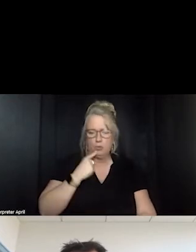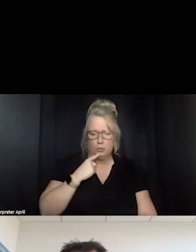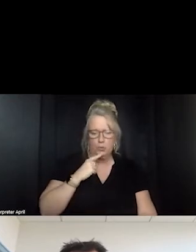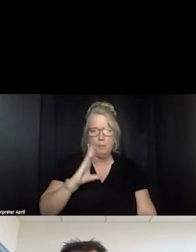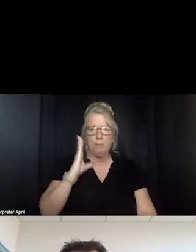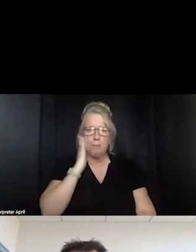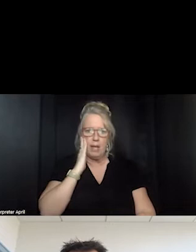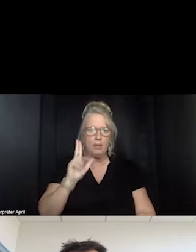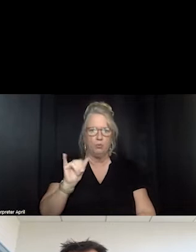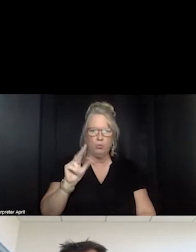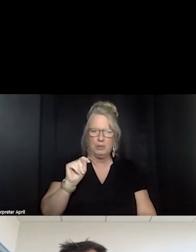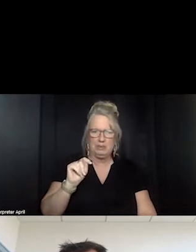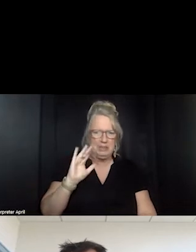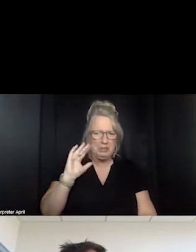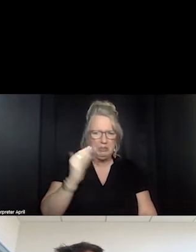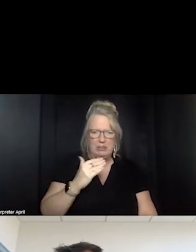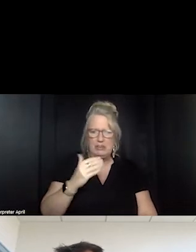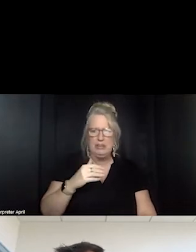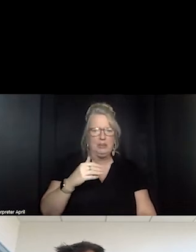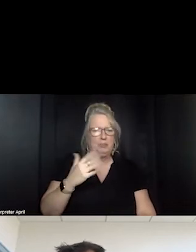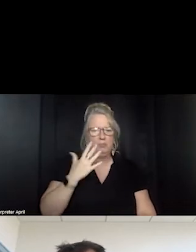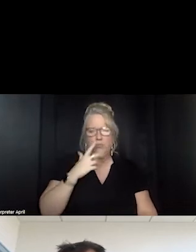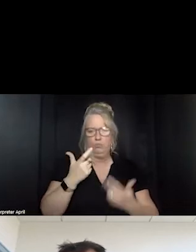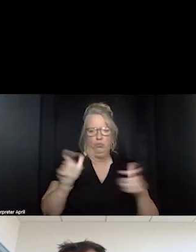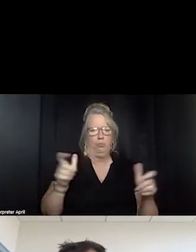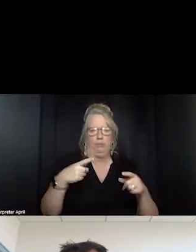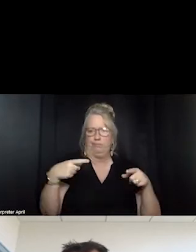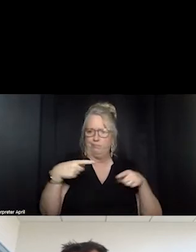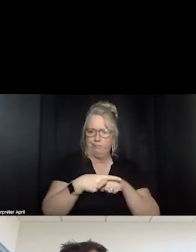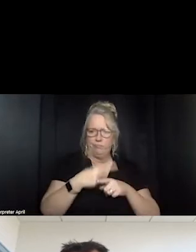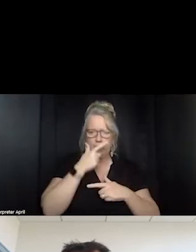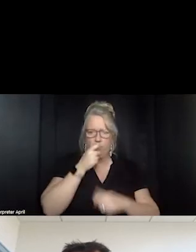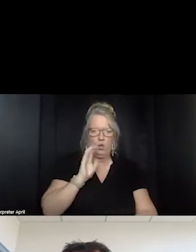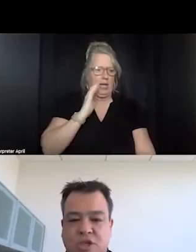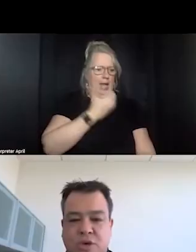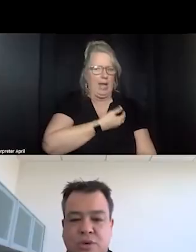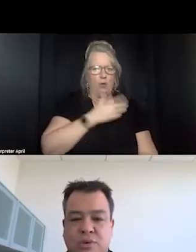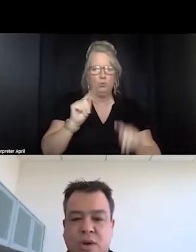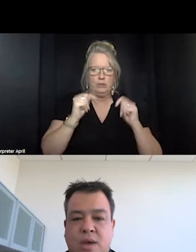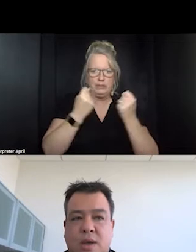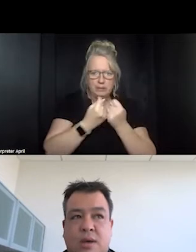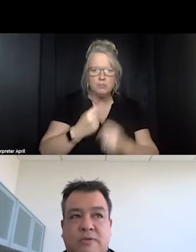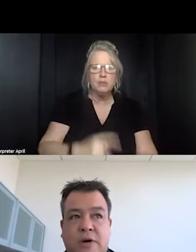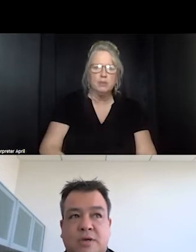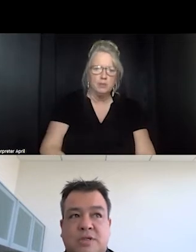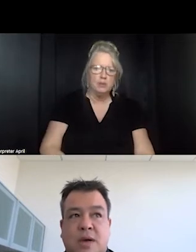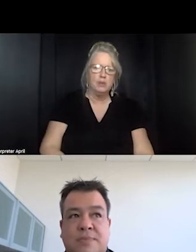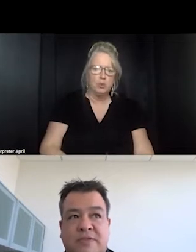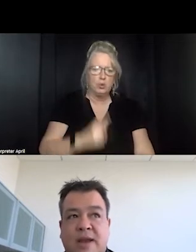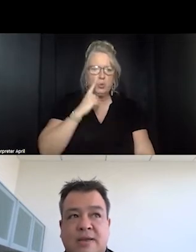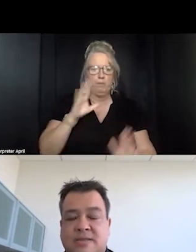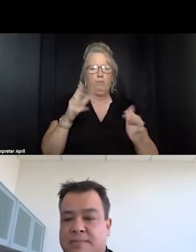IT SEEMED TOO BIG CONFLICT OF INTEREST FOR CLINICAL TEAMS TO FOCUS ON PREVENTING SOMEBODY